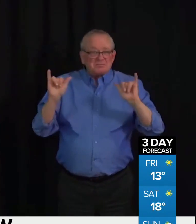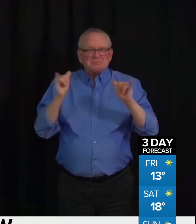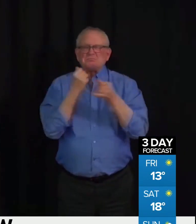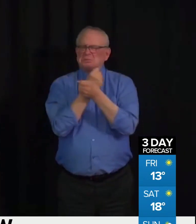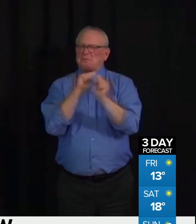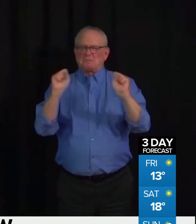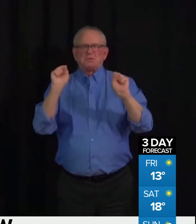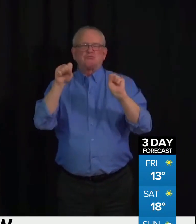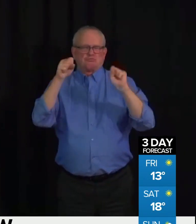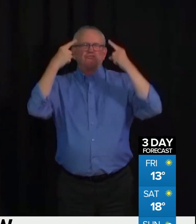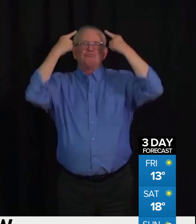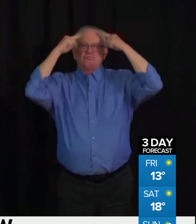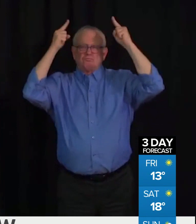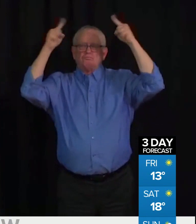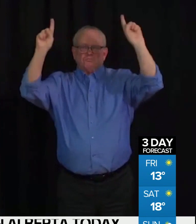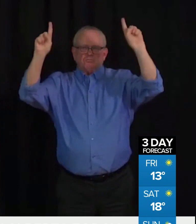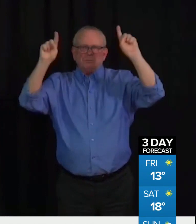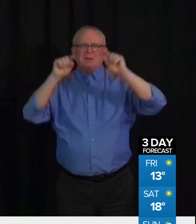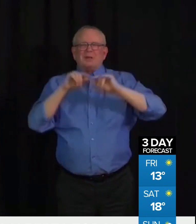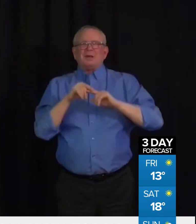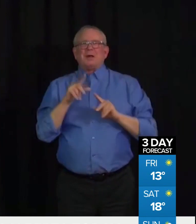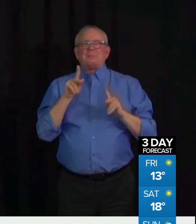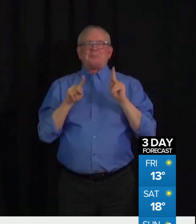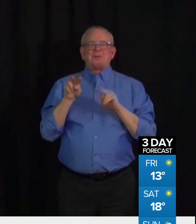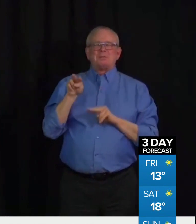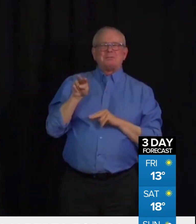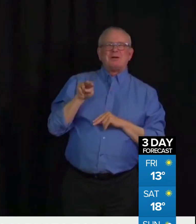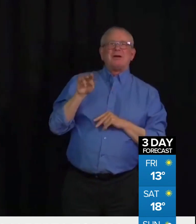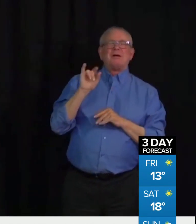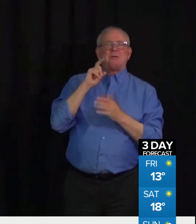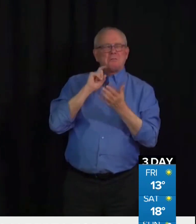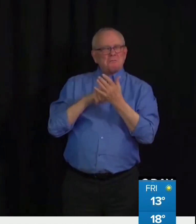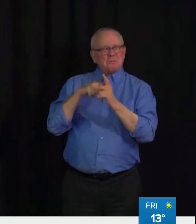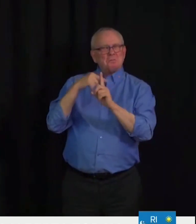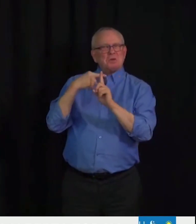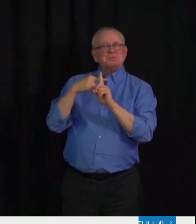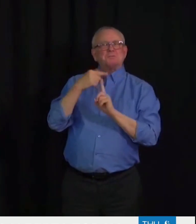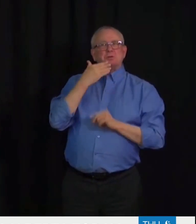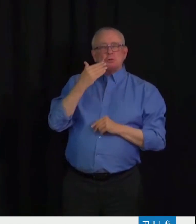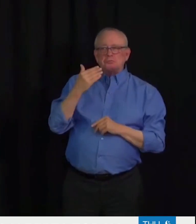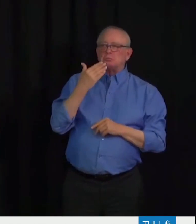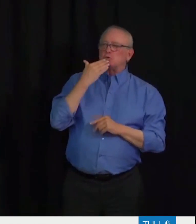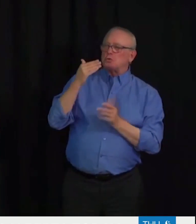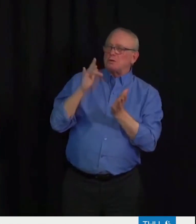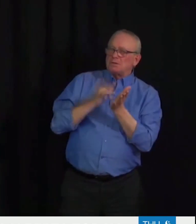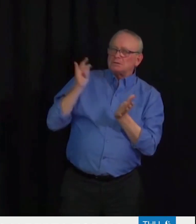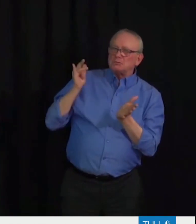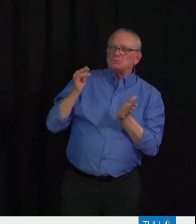DR HINSHAW SAID SHE BELIEVES THE DROP IN VACCINE HESITANCY IS DROP IN VACCINE HESITANCY IS BECAUSE MORE PEOPLE BECAUSE MORE PEOPLE ARE REALIZING THEIR EFFICACY ON OUR HEALTH. >> I THINK AS A PEOPLE HAVE I THINK AS A PEOPLE HAVE BEEN ABLE TO SEE THEM AROUND THEM AND